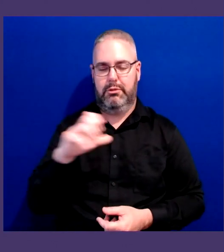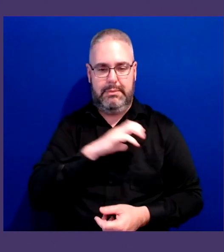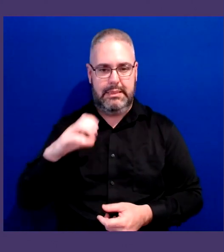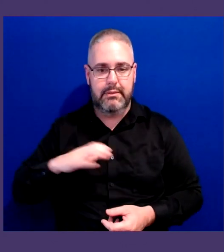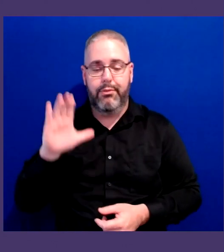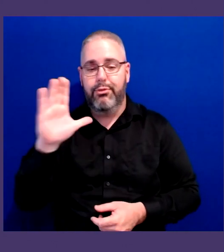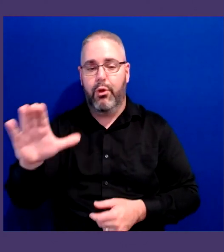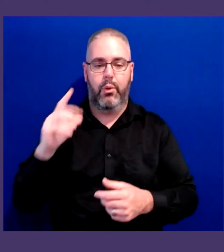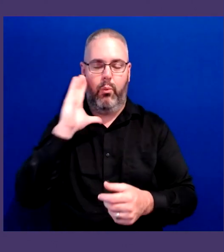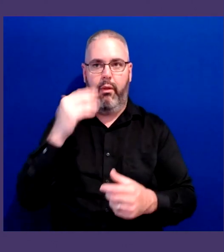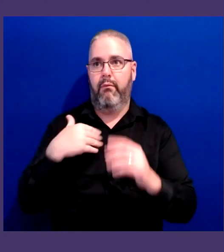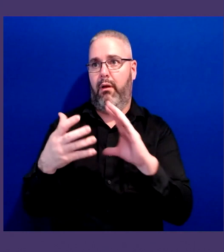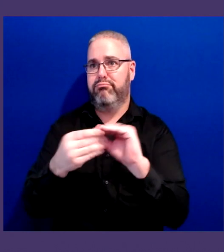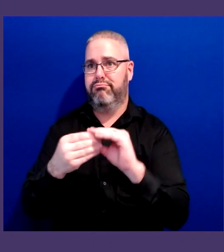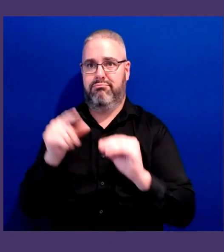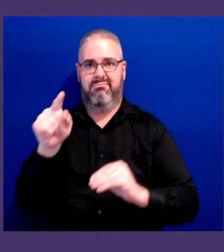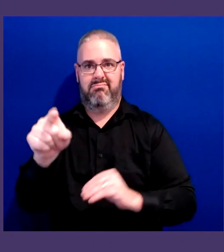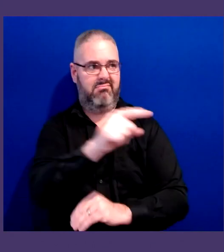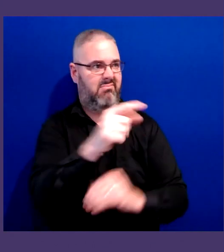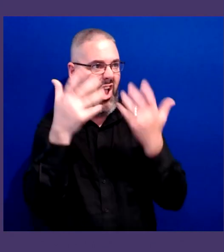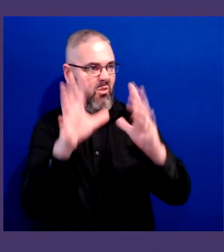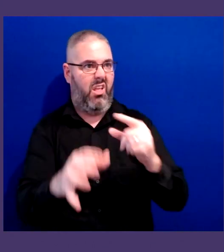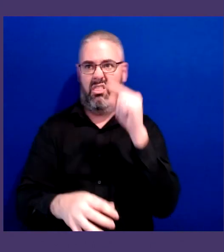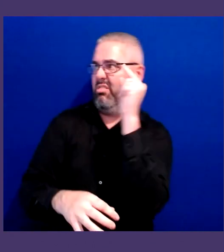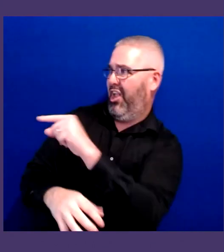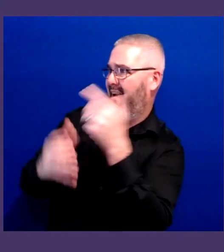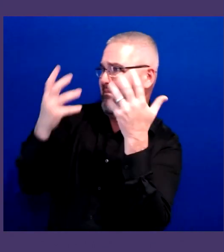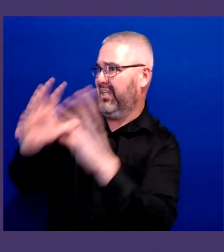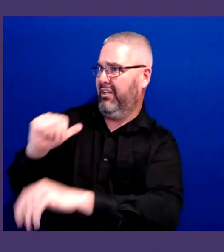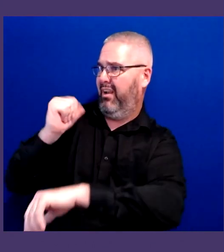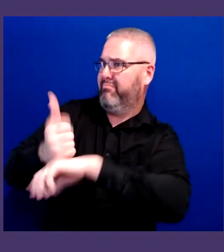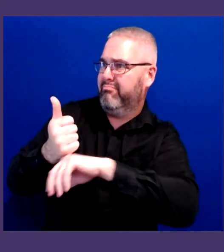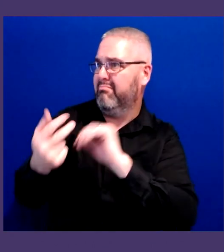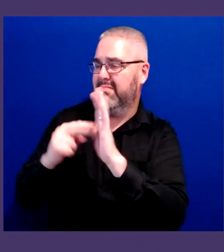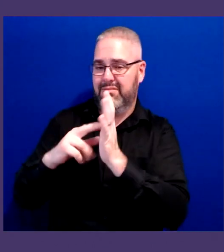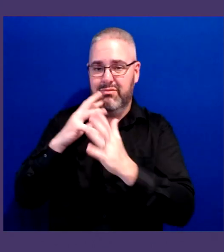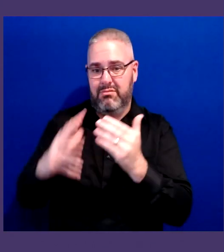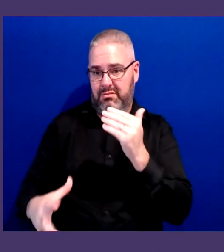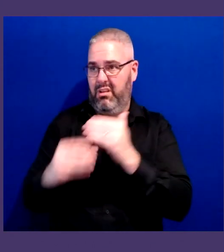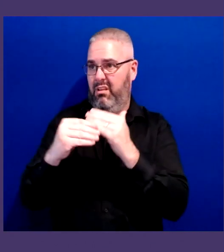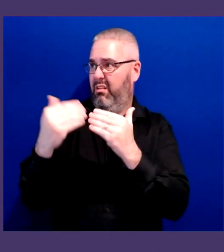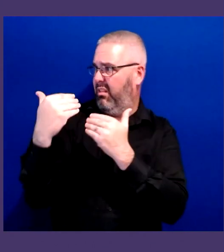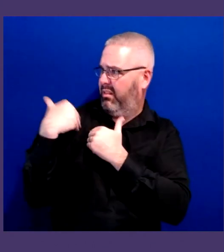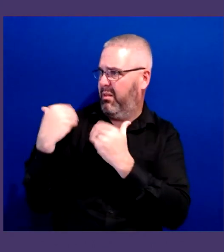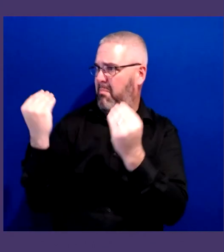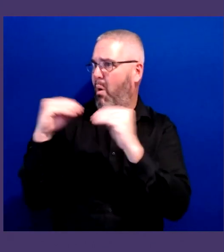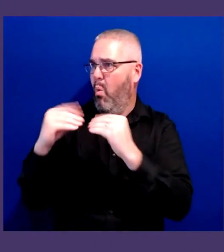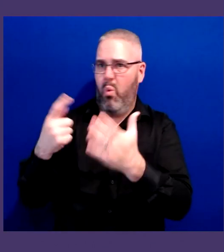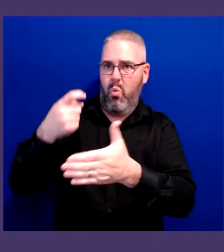"Hey, companies are already doing this over there. There's not an additional undue burden or cost. Why don't we implement that here into